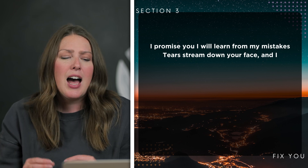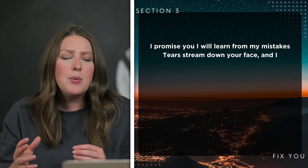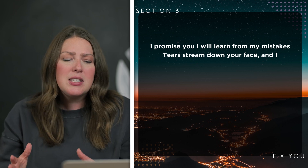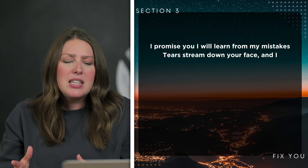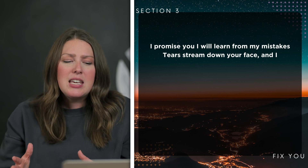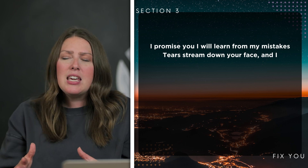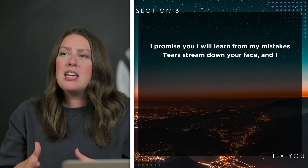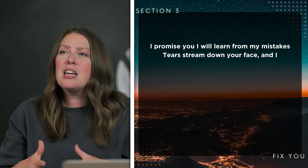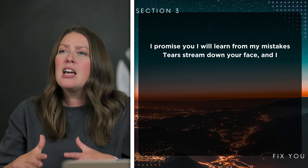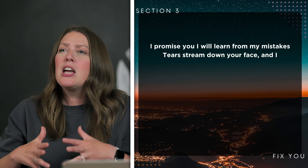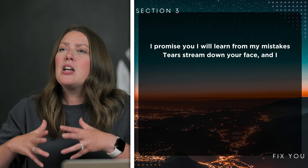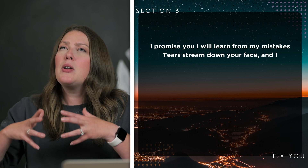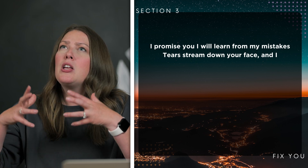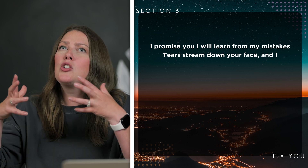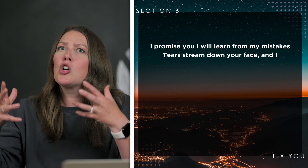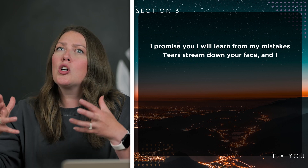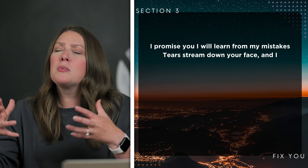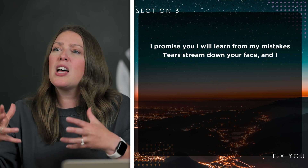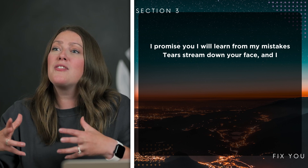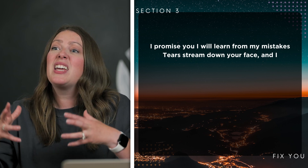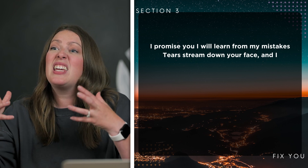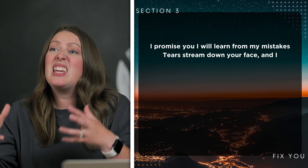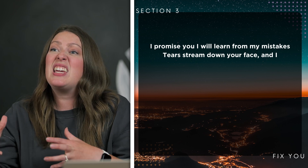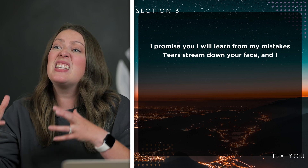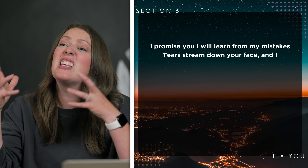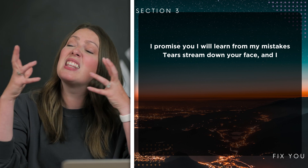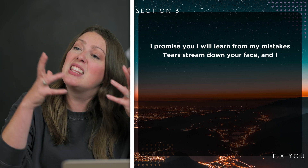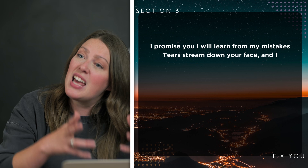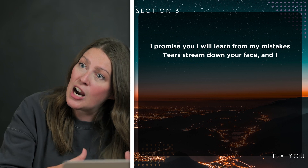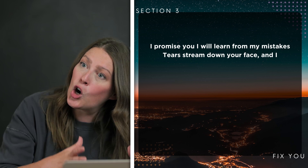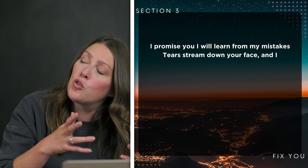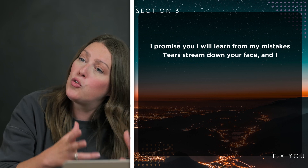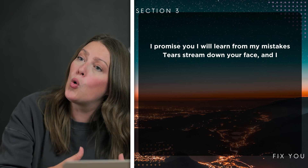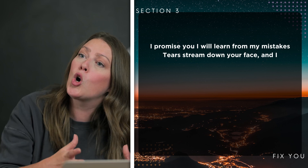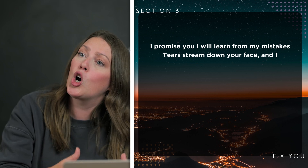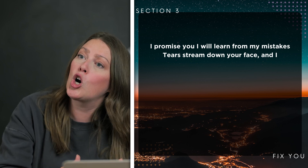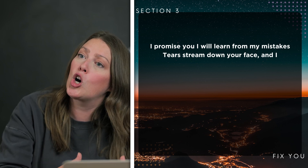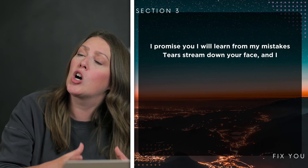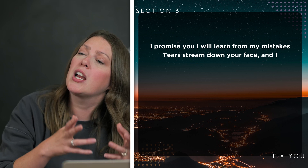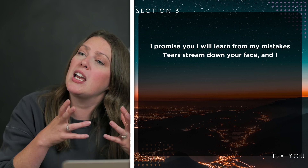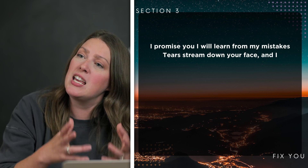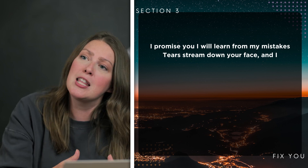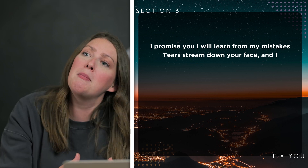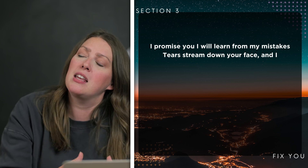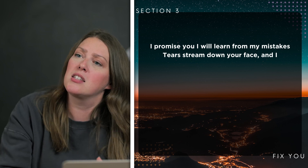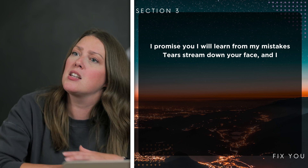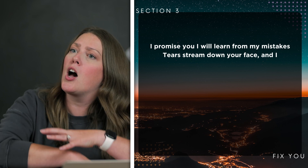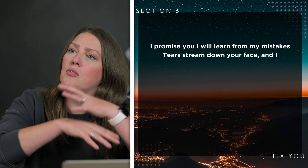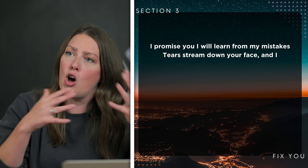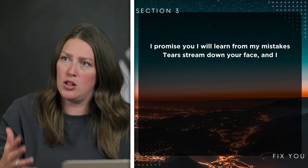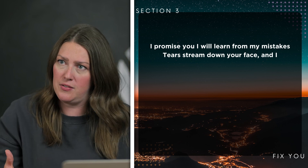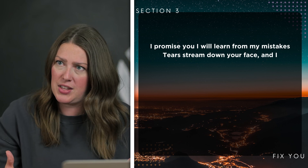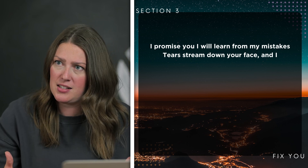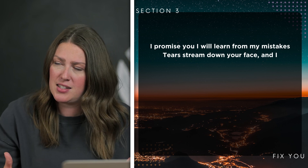I was thinking in terms of he's there for her in the midst of all of this.